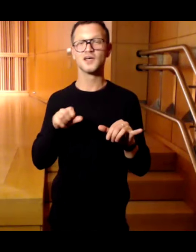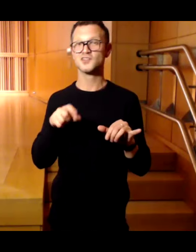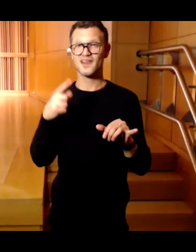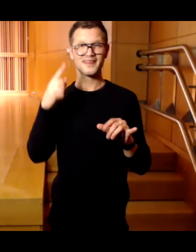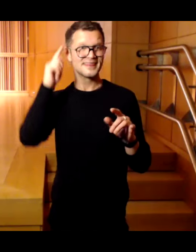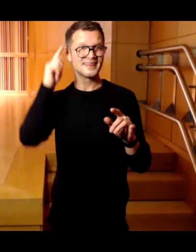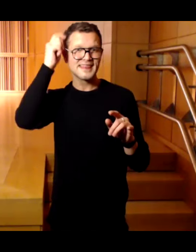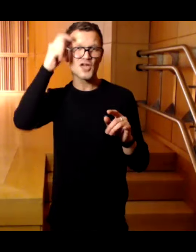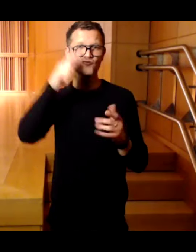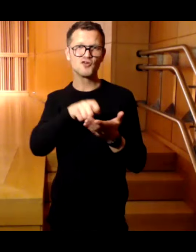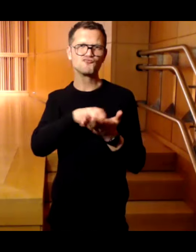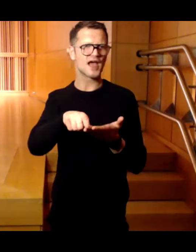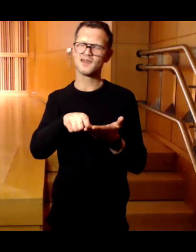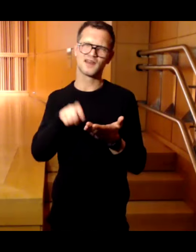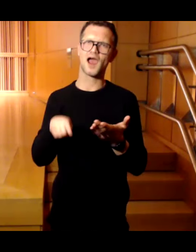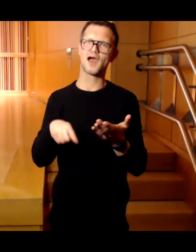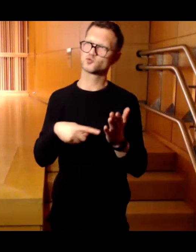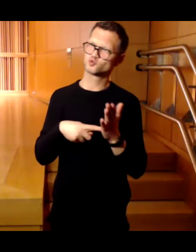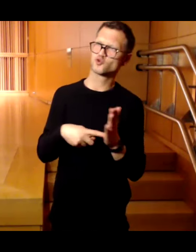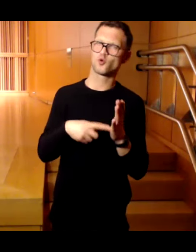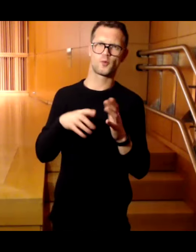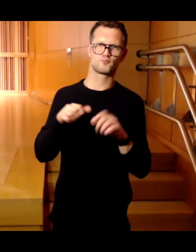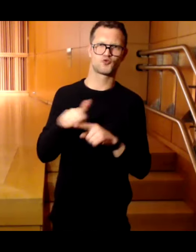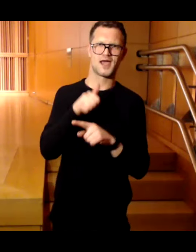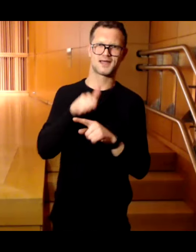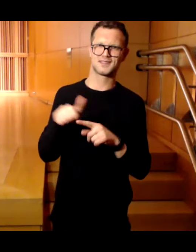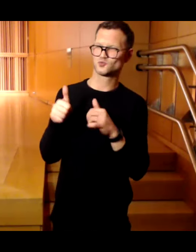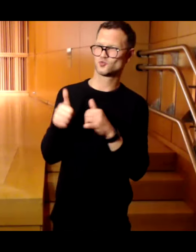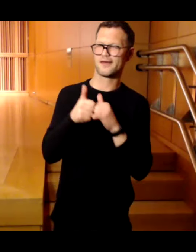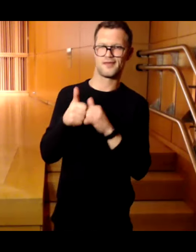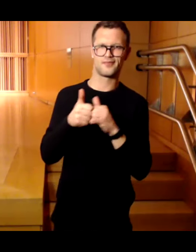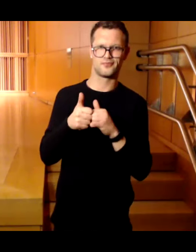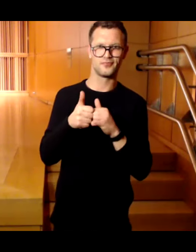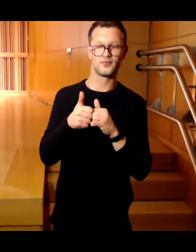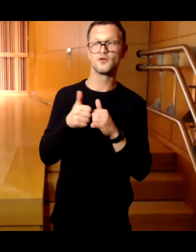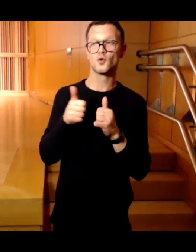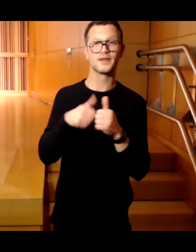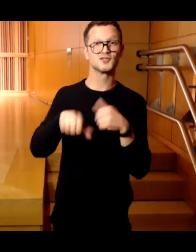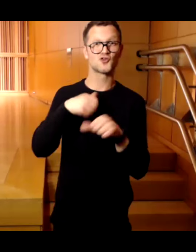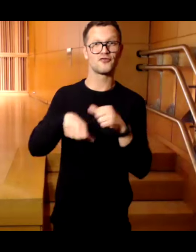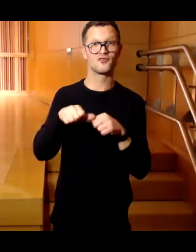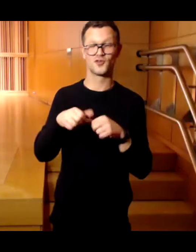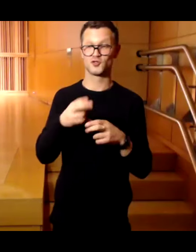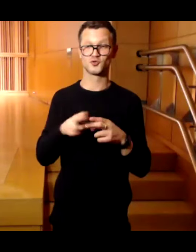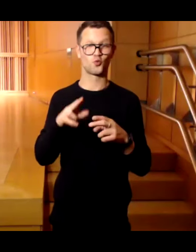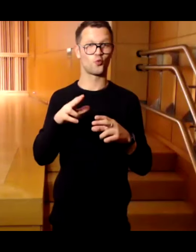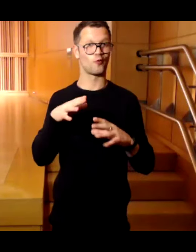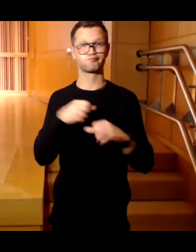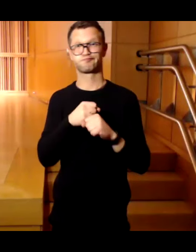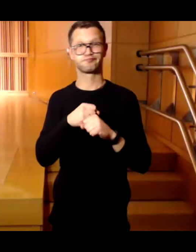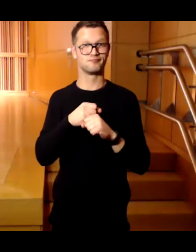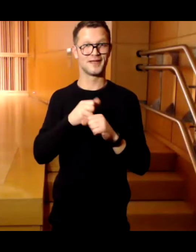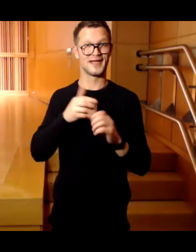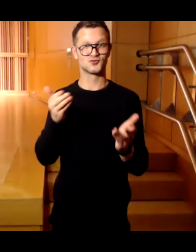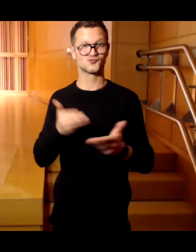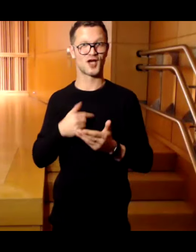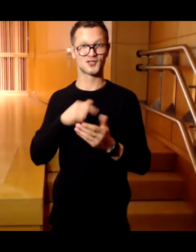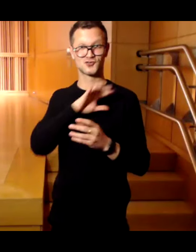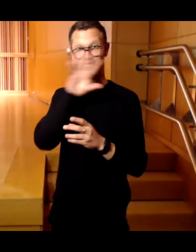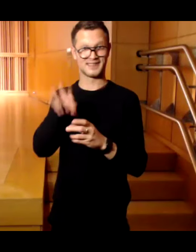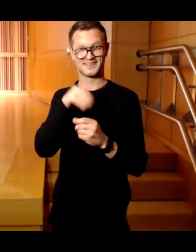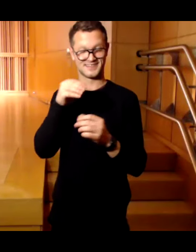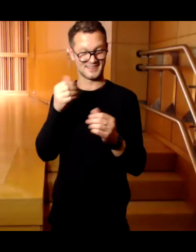But something we practice together. Of course, no short introduction can capture the full reach of her work or the texture of her presence. Tonight is, at best, a glimpse.